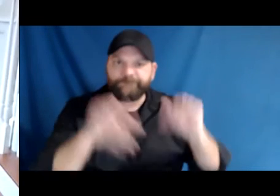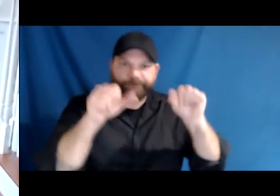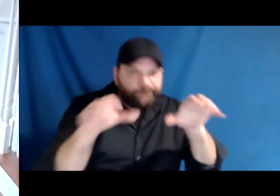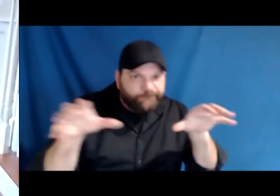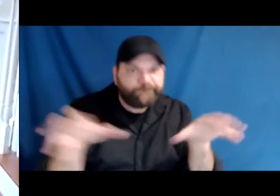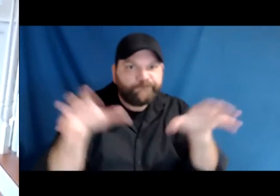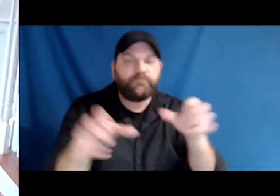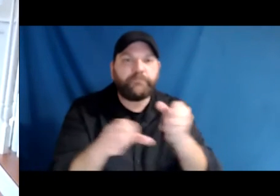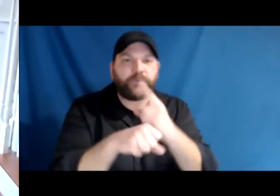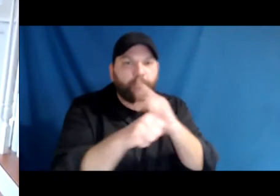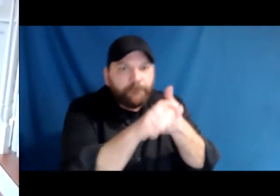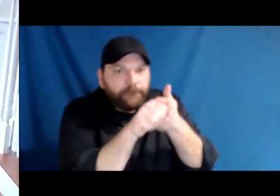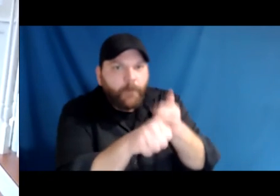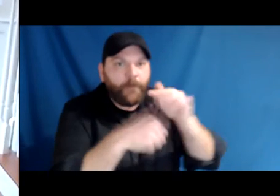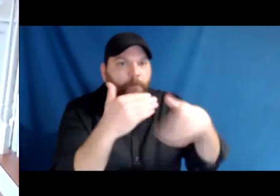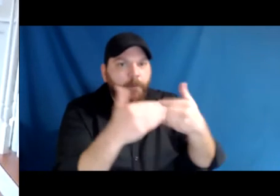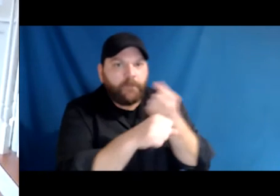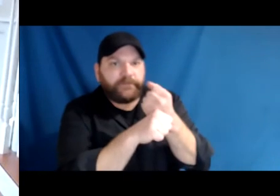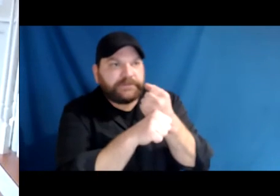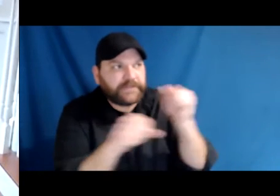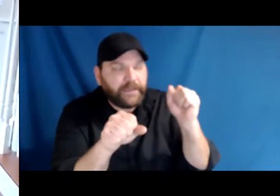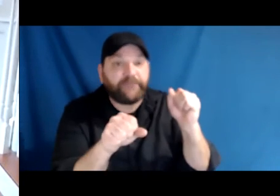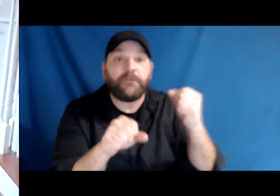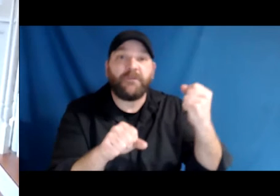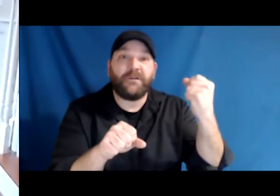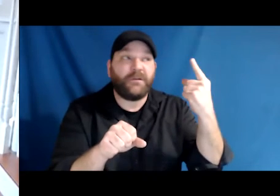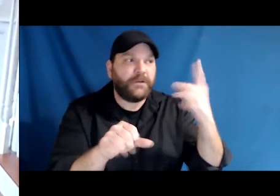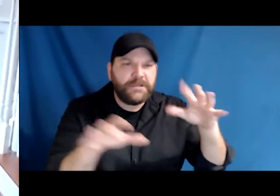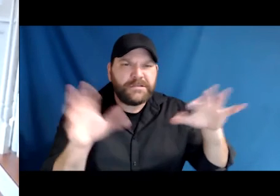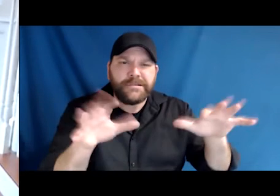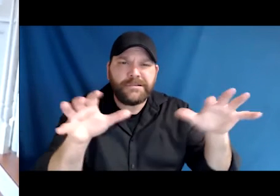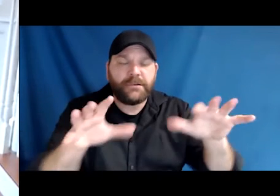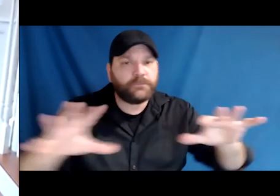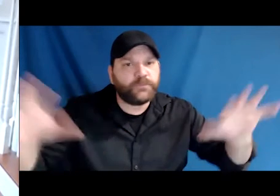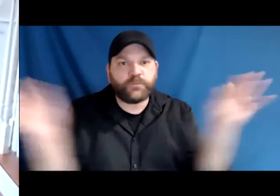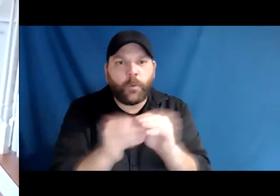As a result of her work, 353 lab plans were approved,